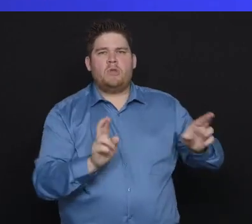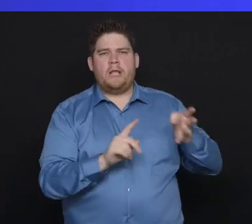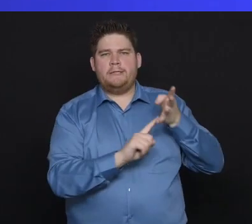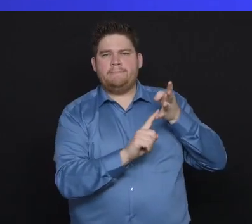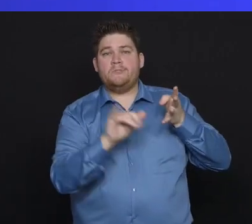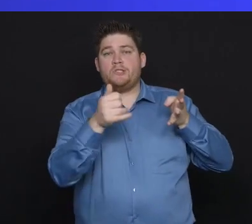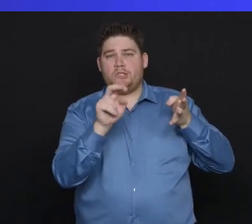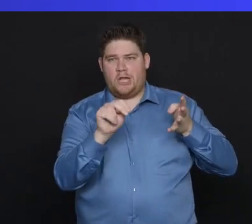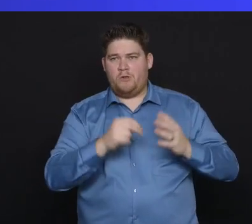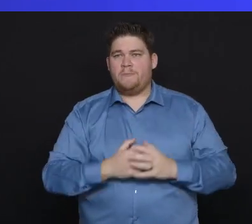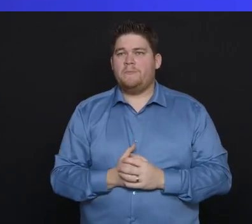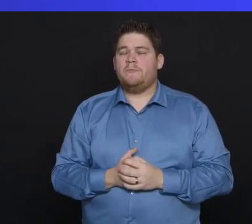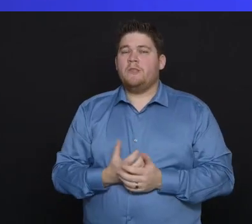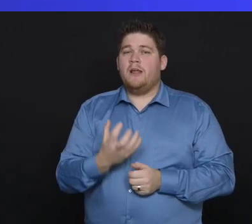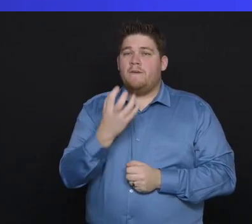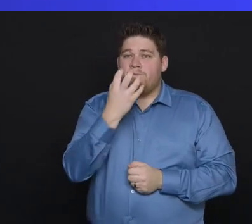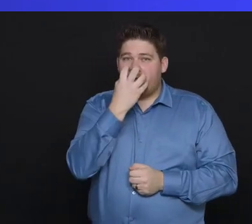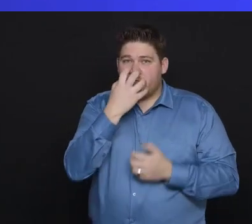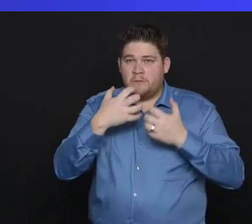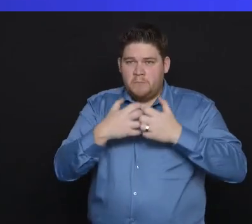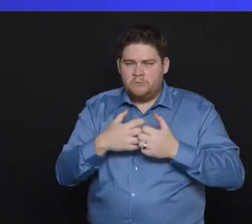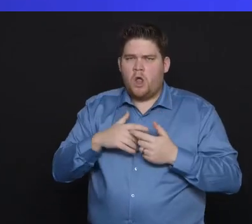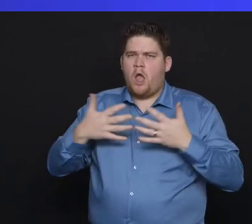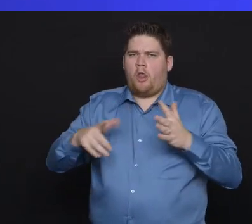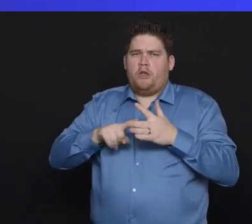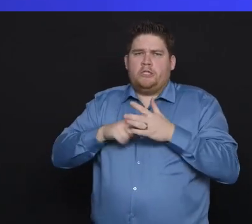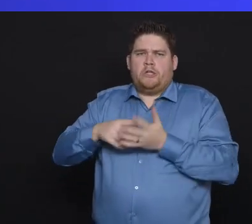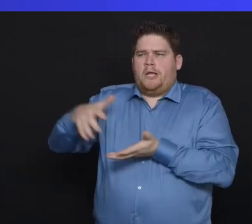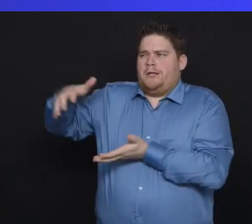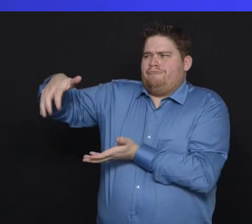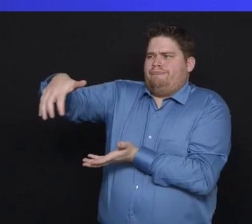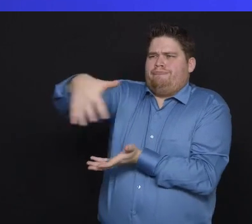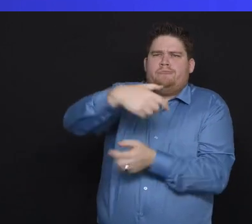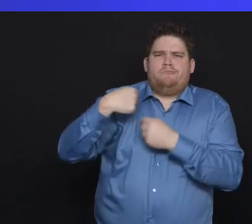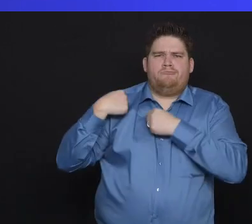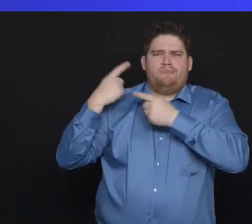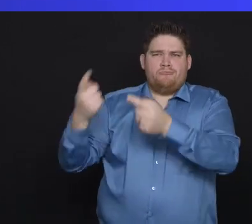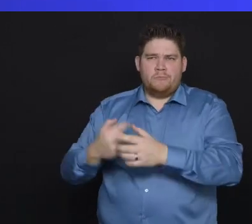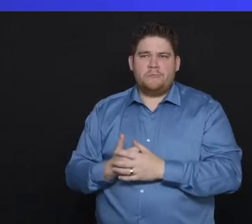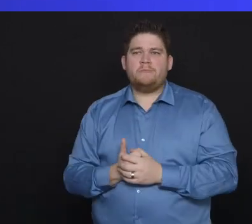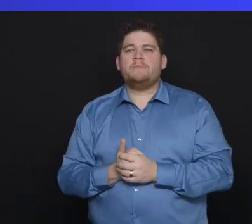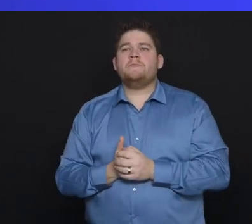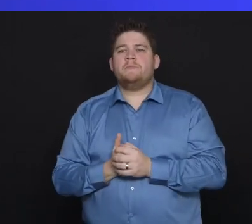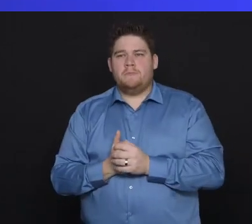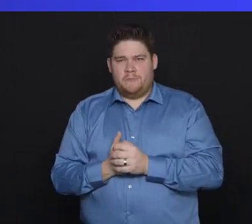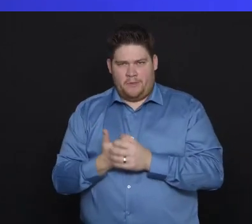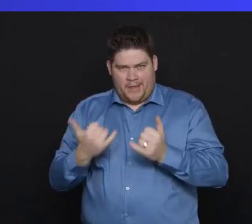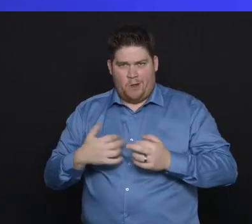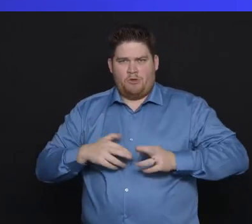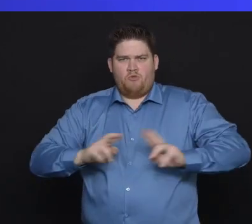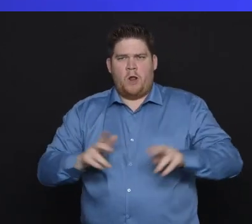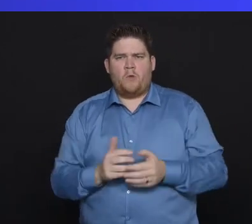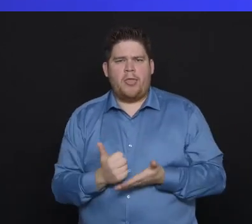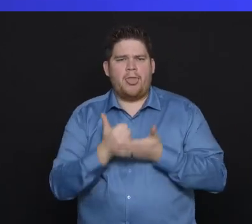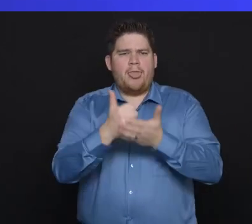ventilators, with the ones refurbished going back into action now having been in most cases upgraded. We've added